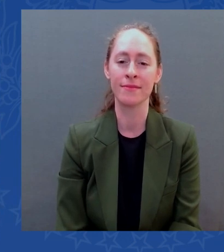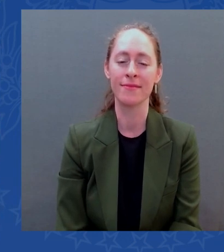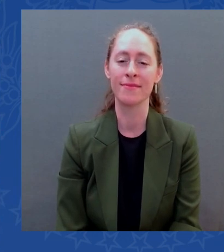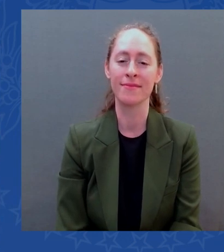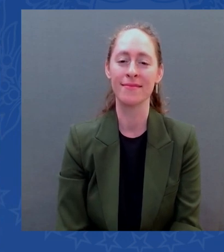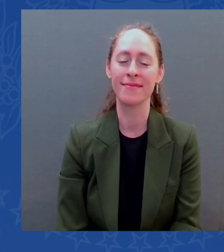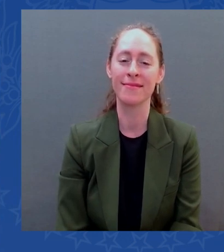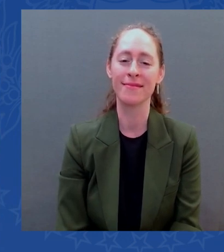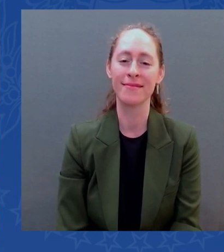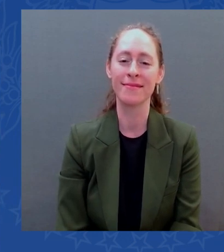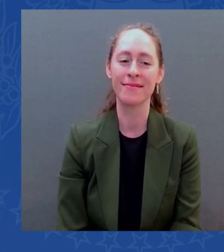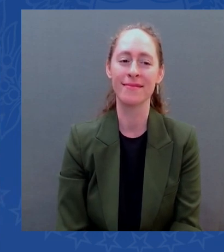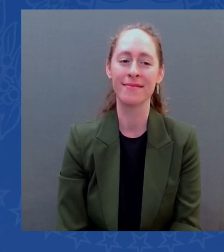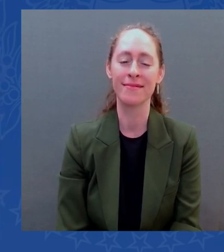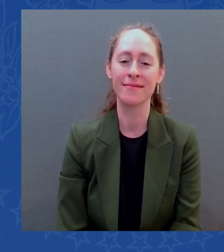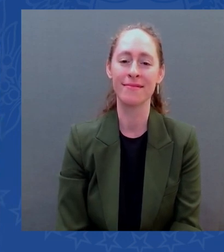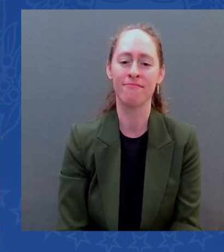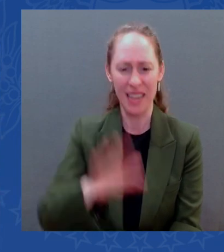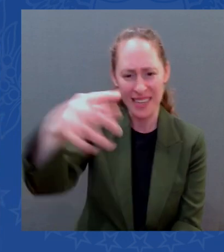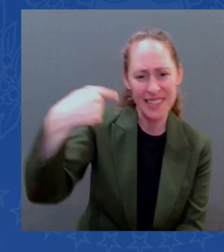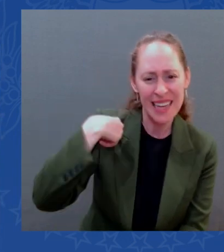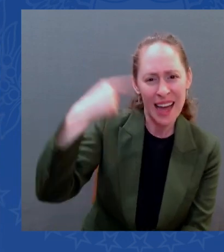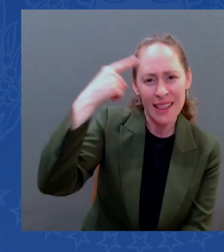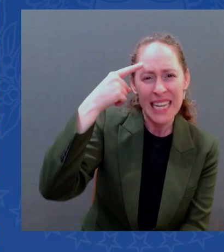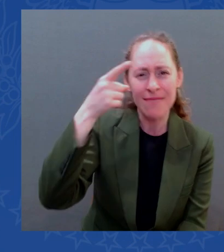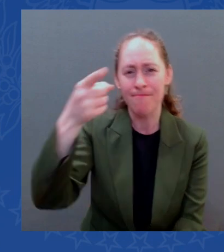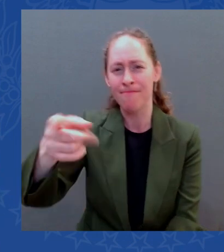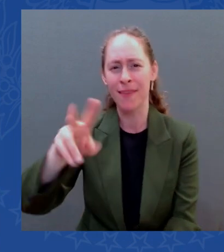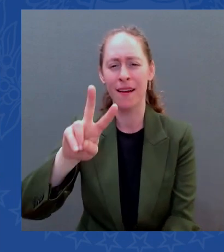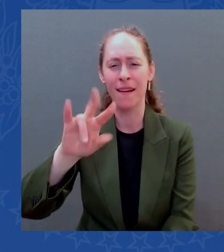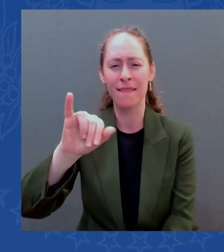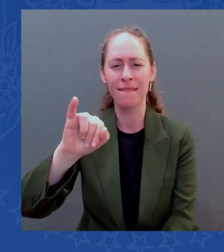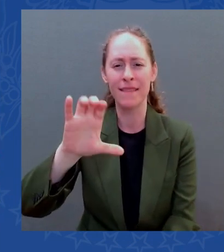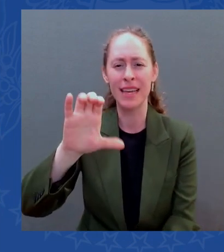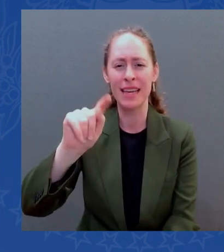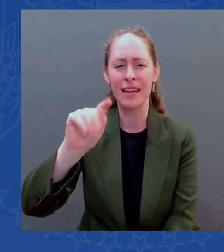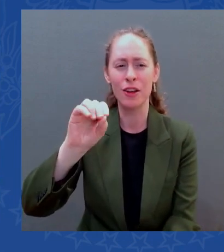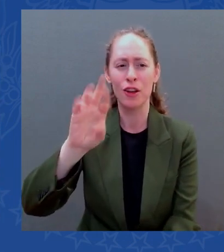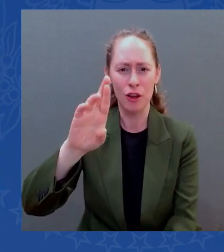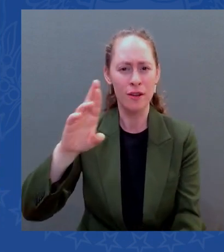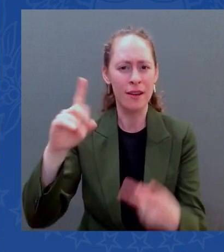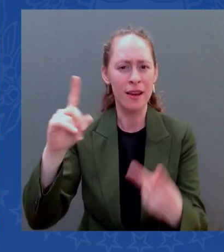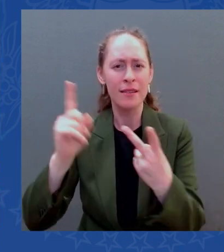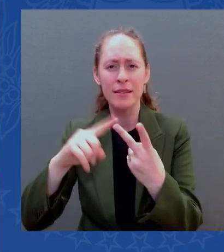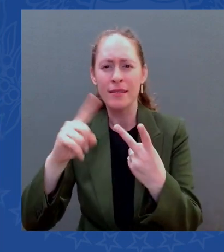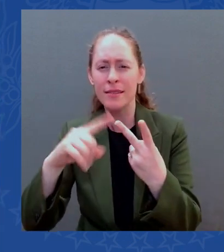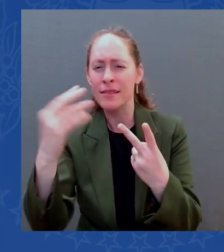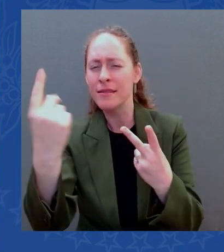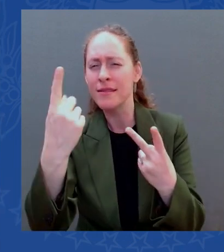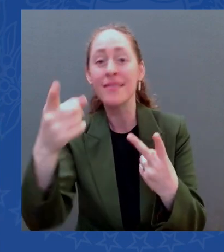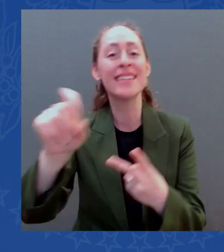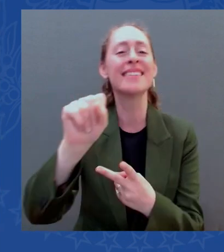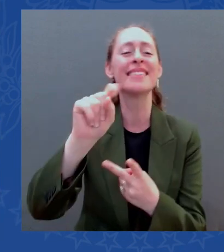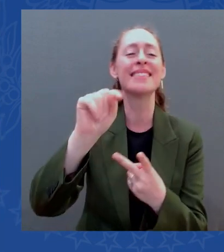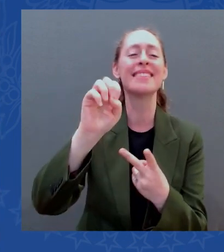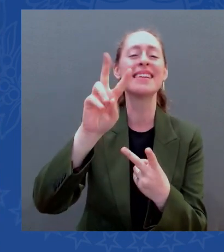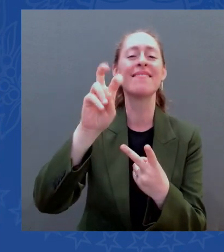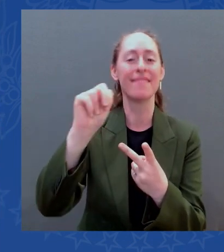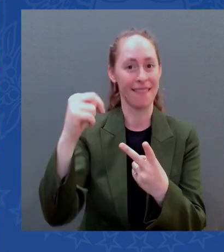have some gifts for you now. We all like gifts, right? The President: I got to report every one. But -- .